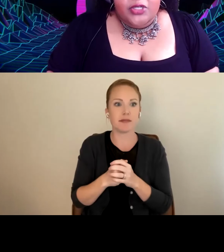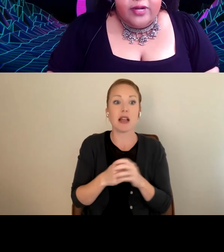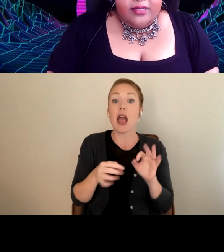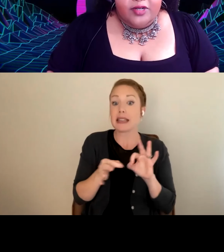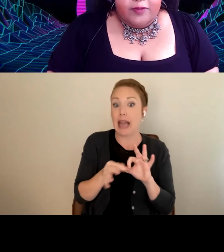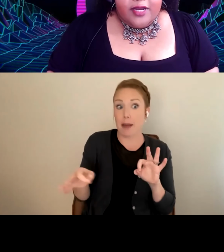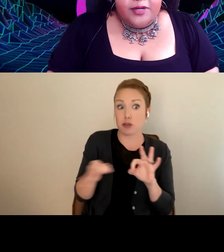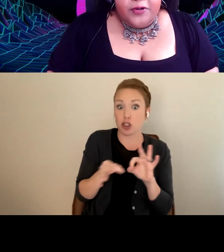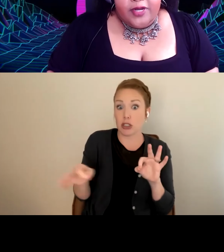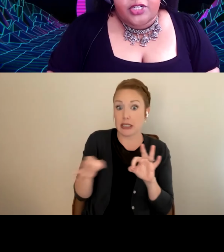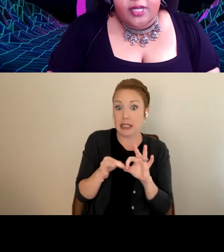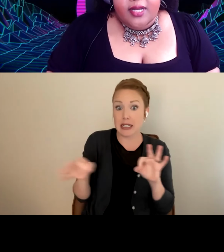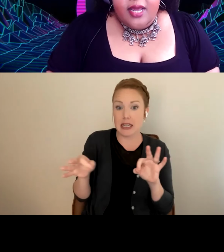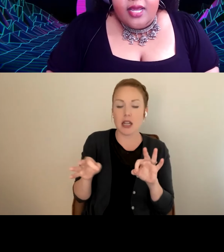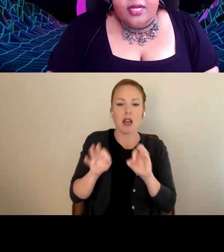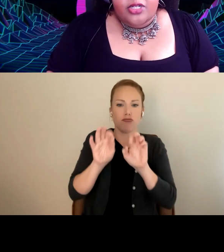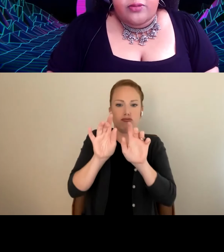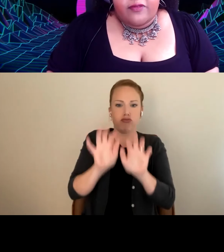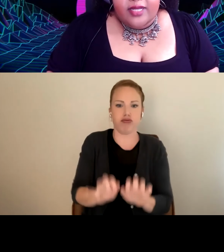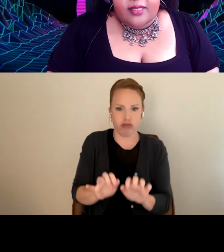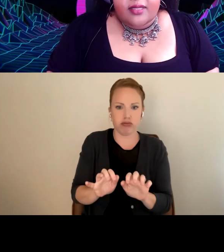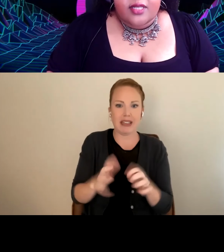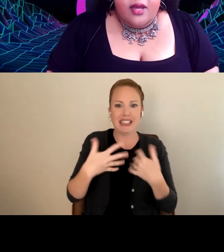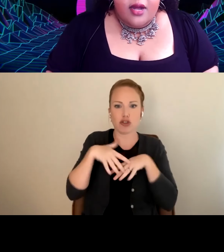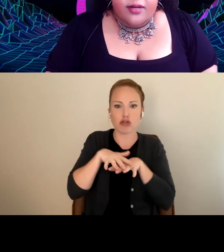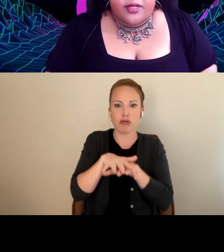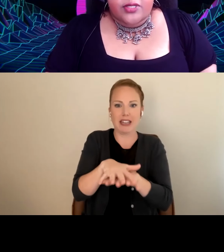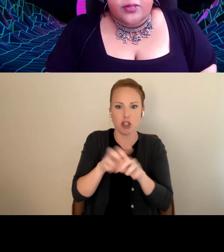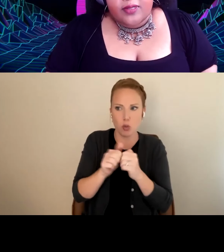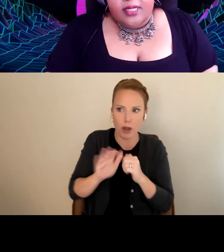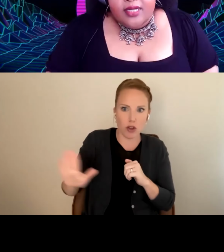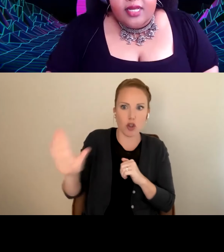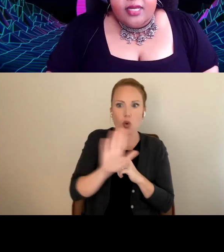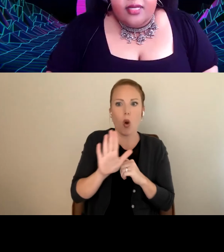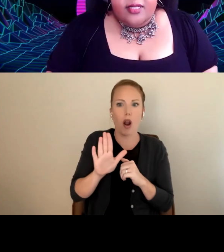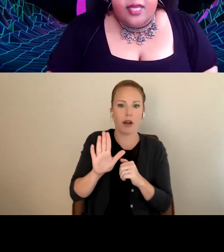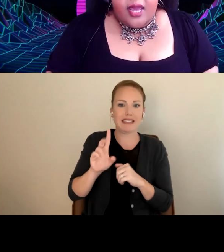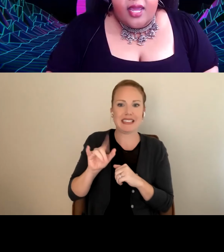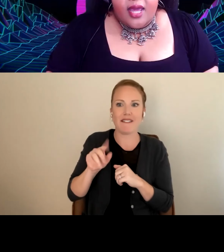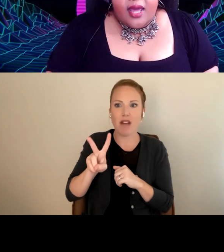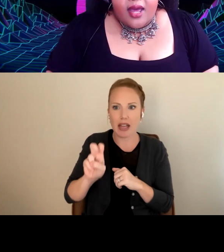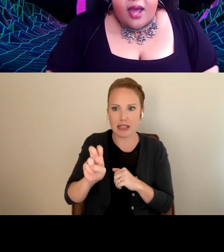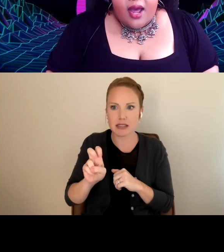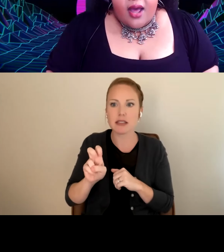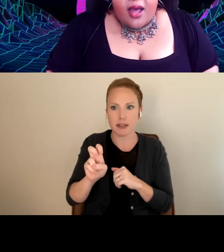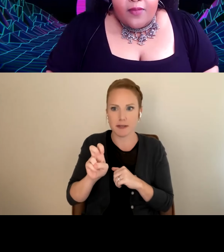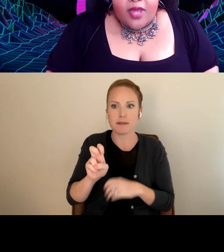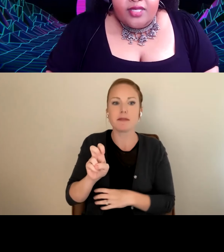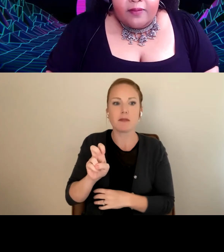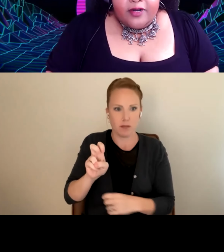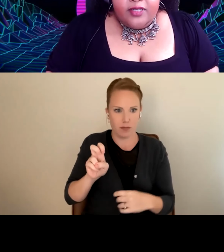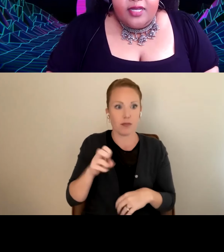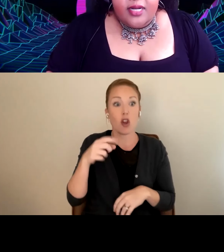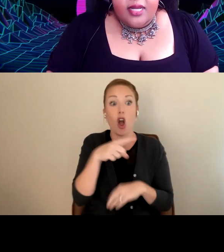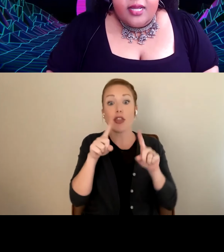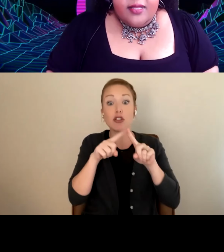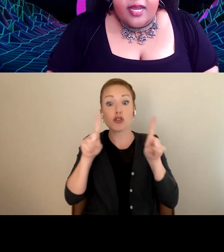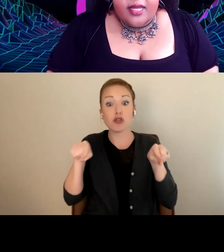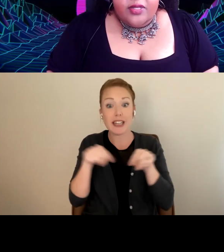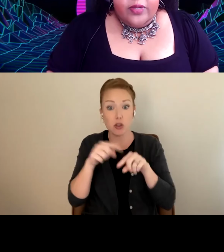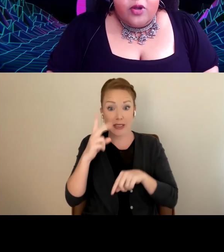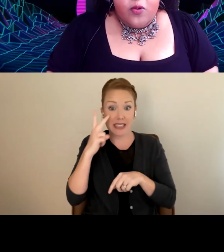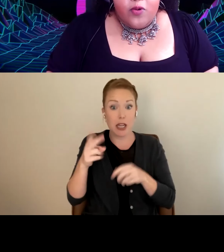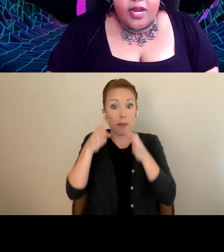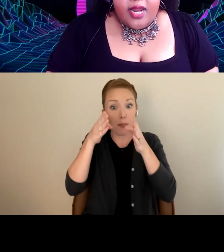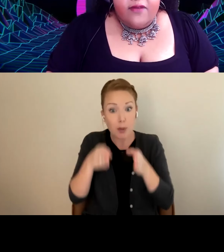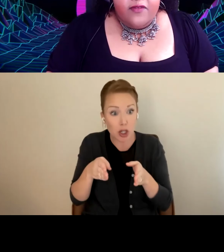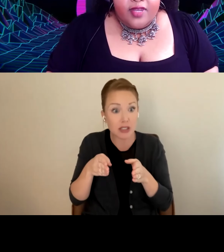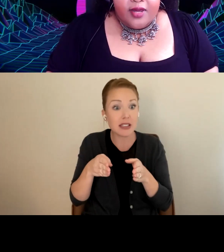transcript integration into devices. On the screen is a person that is recording a video